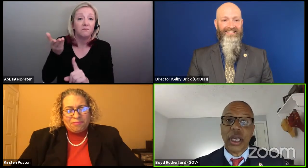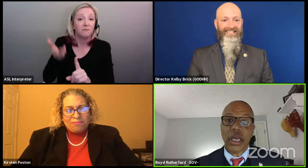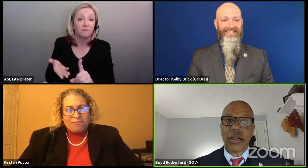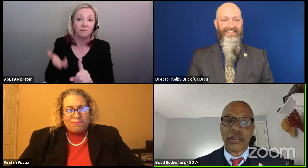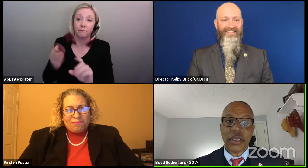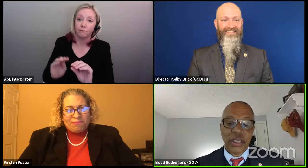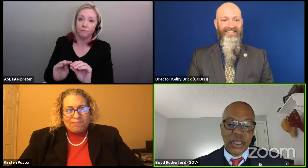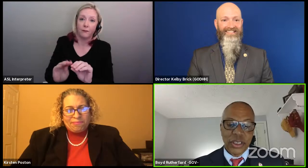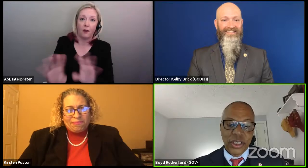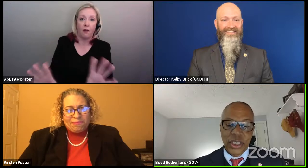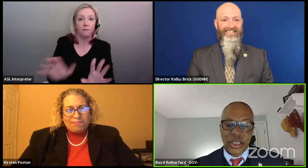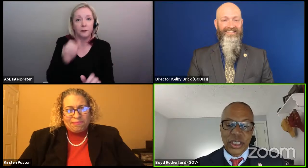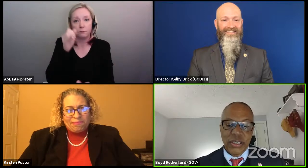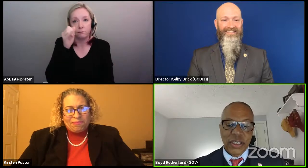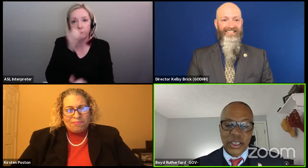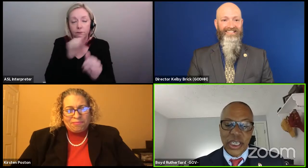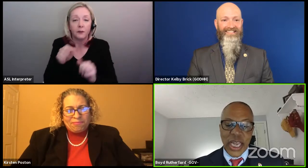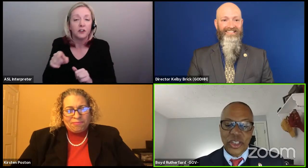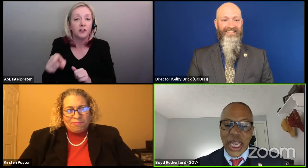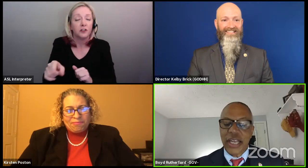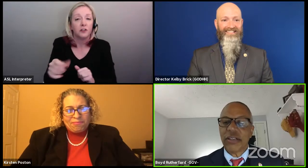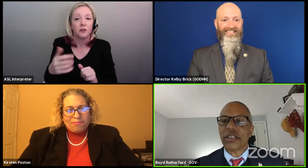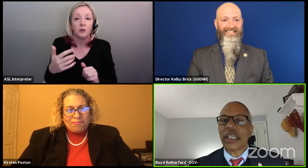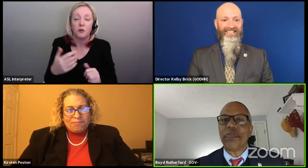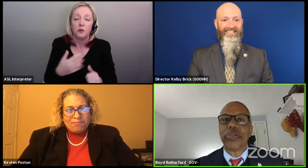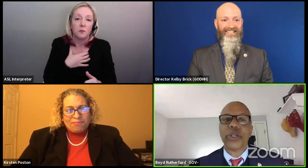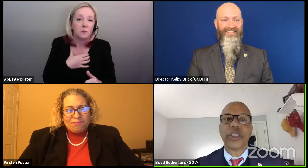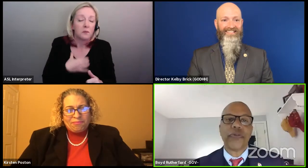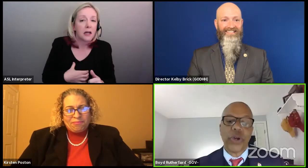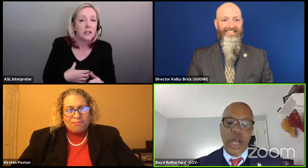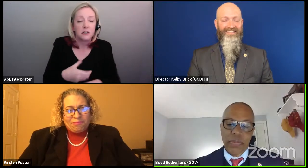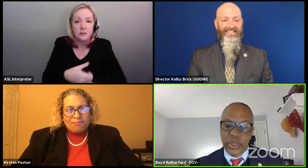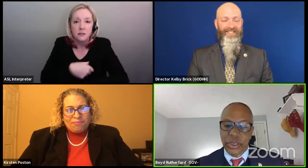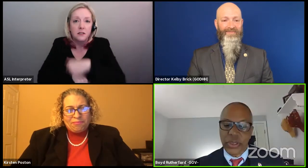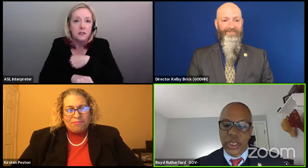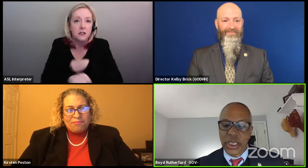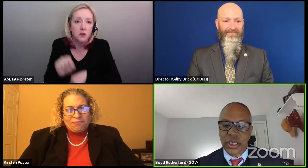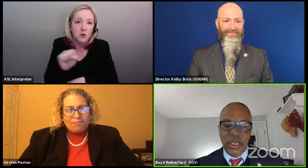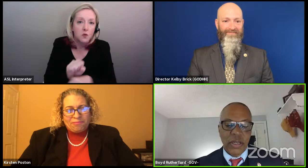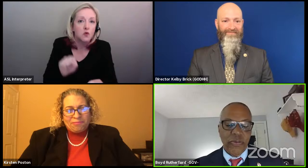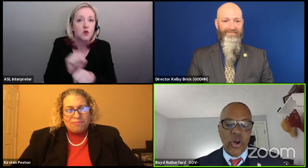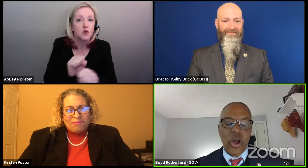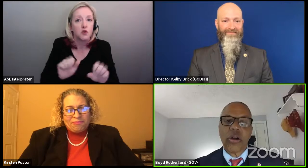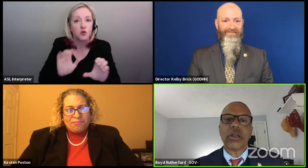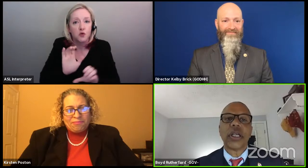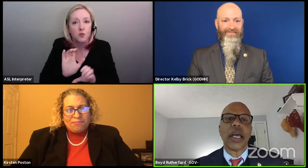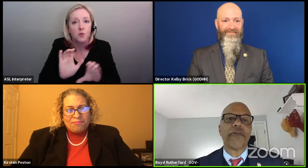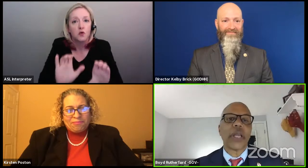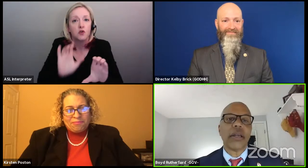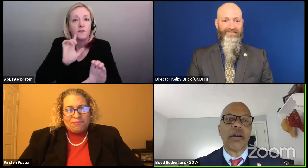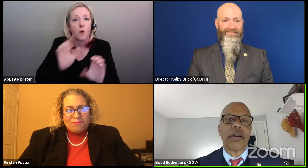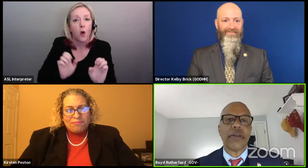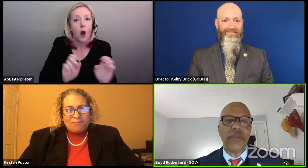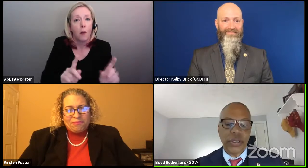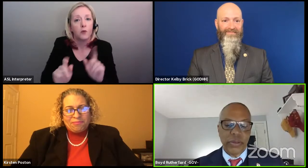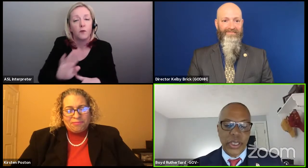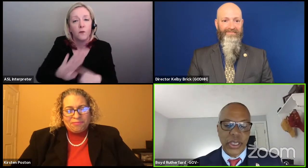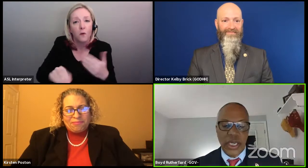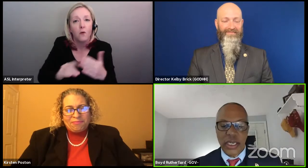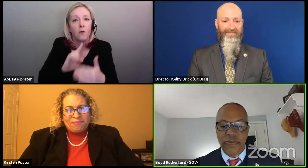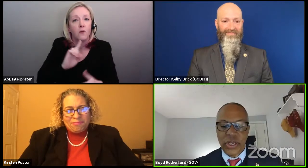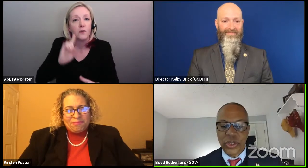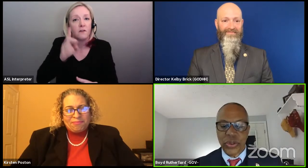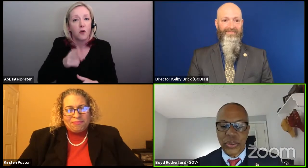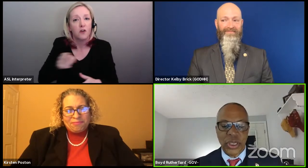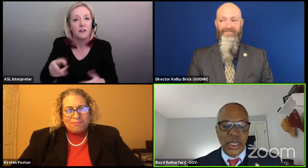tell, she has tirelessly pushed for opportunities for all Deaf and hard of hearing individuals